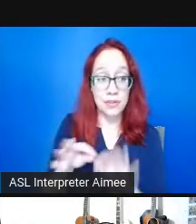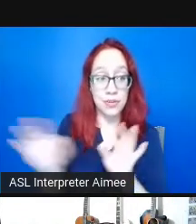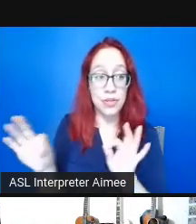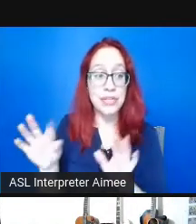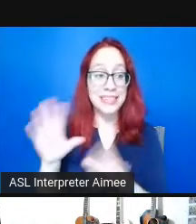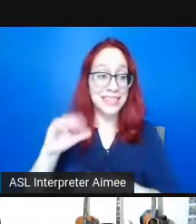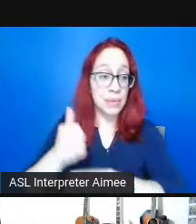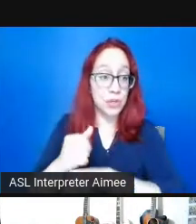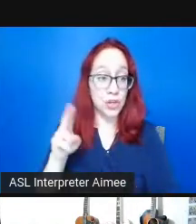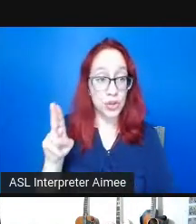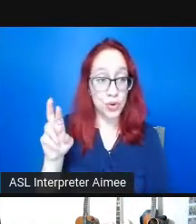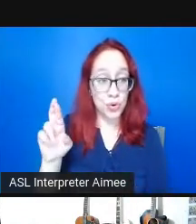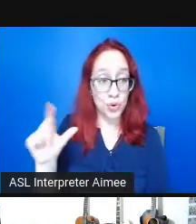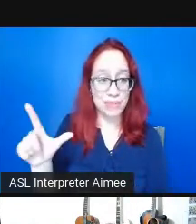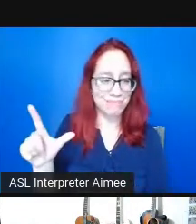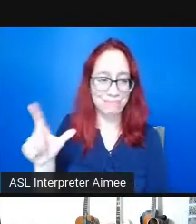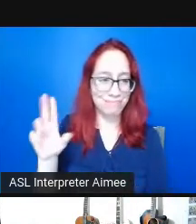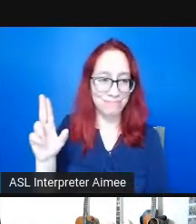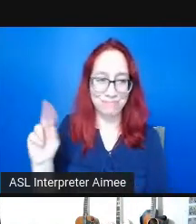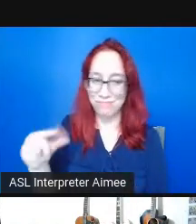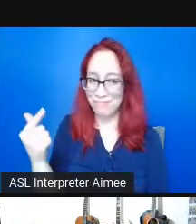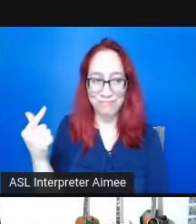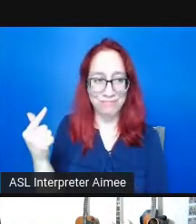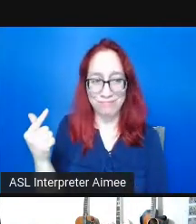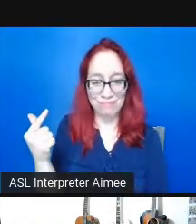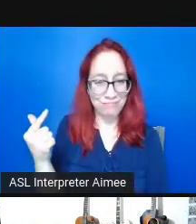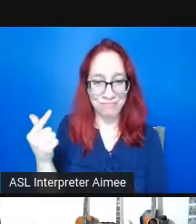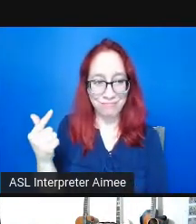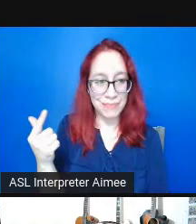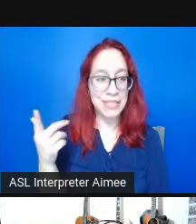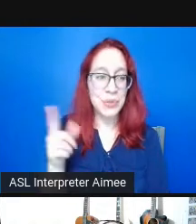This is no good at all and it really ought to be set